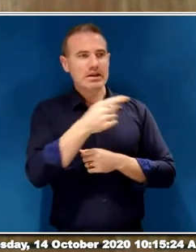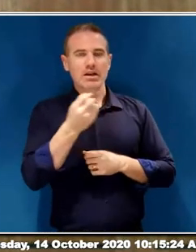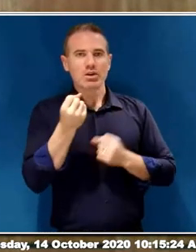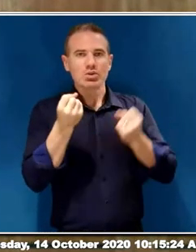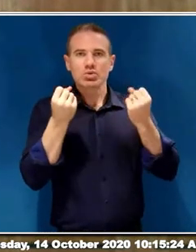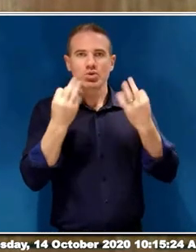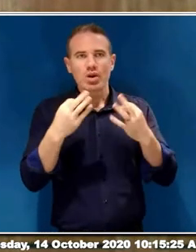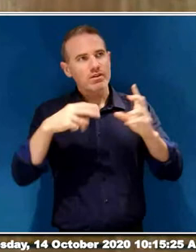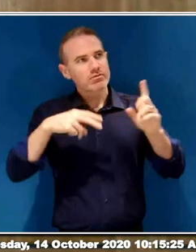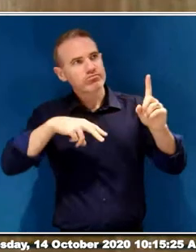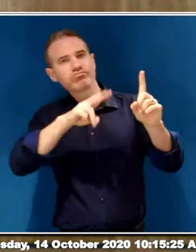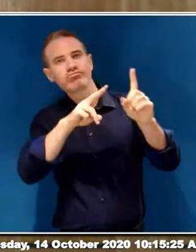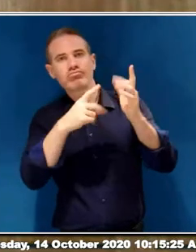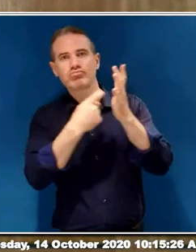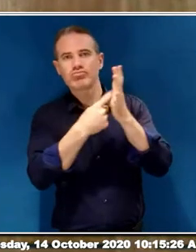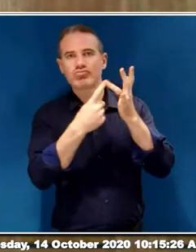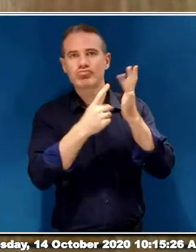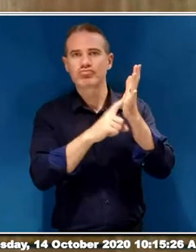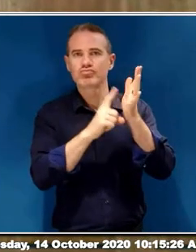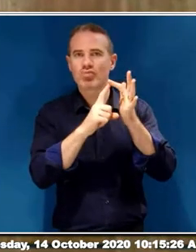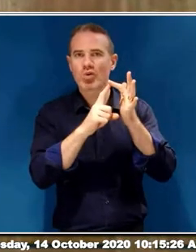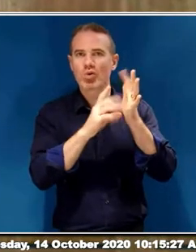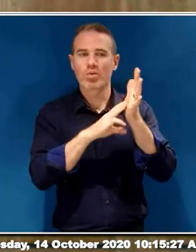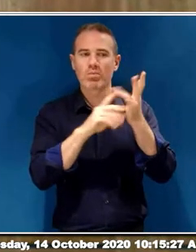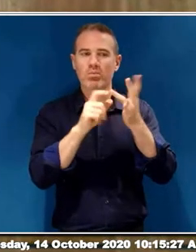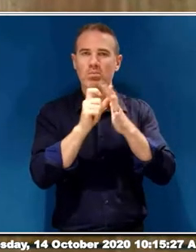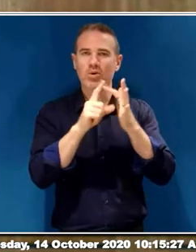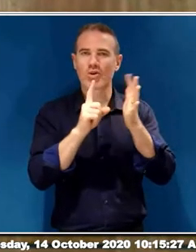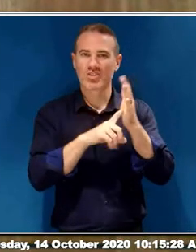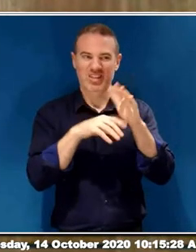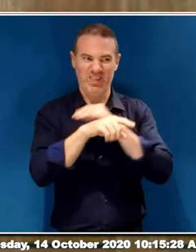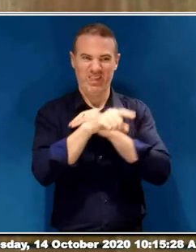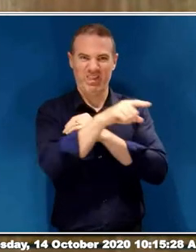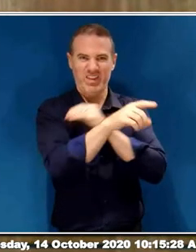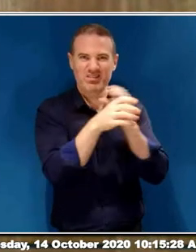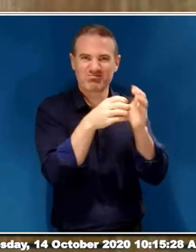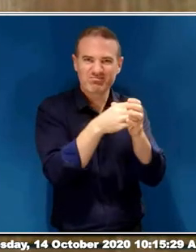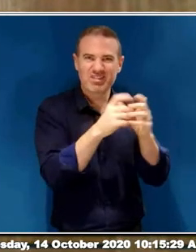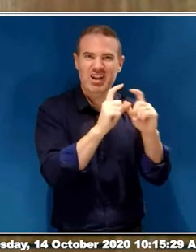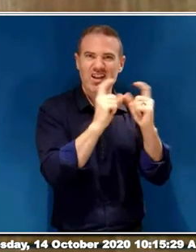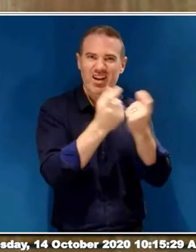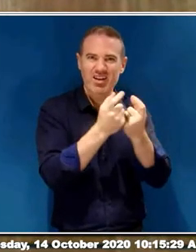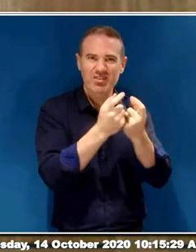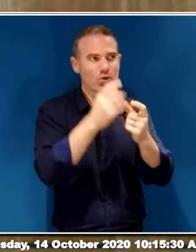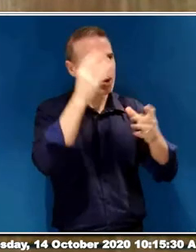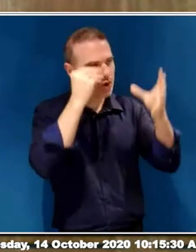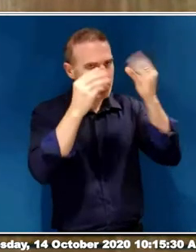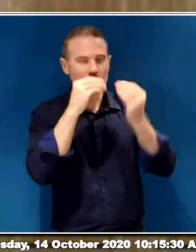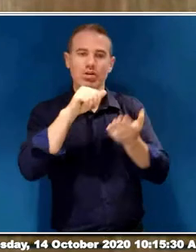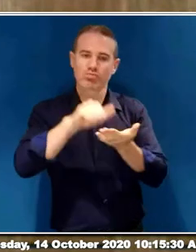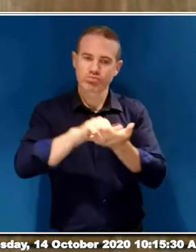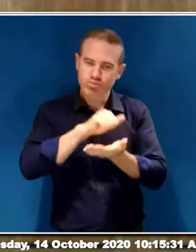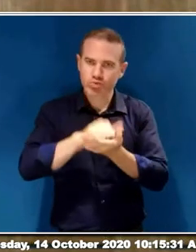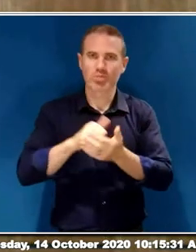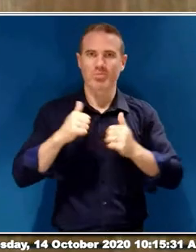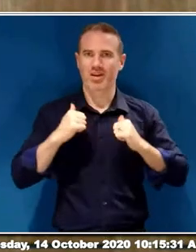for those students to learn what appropriate behaviour was like in a classroom.